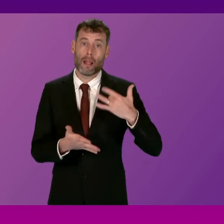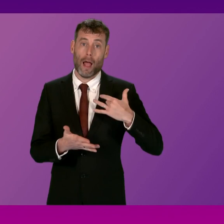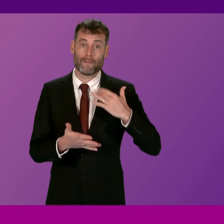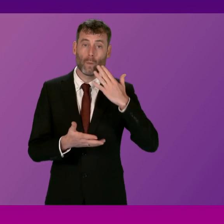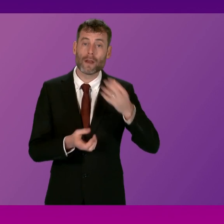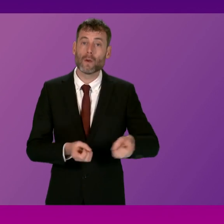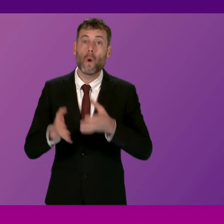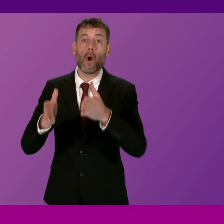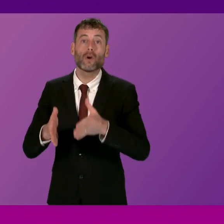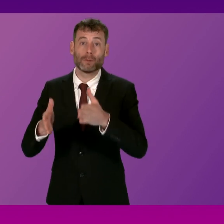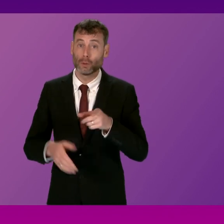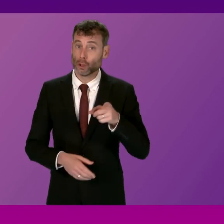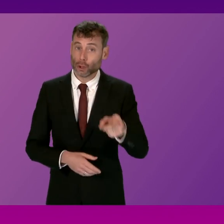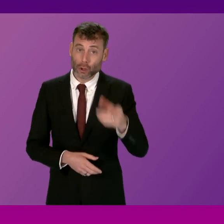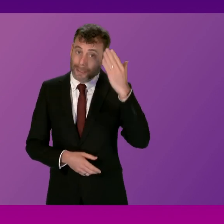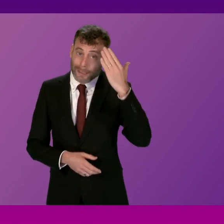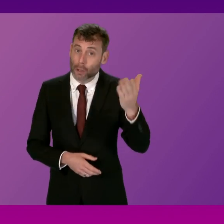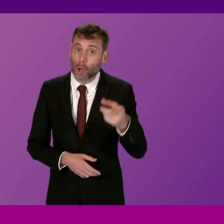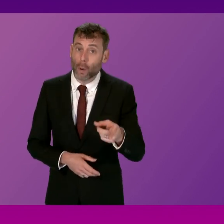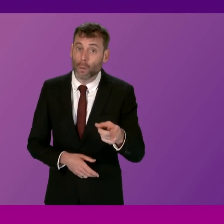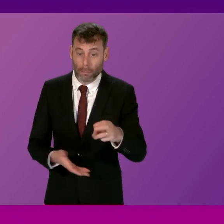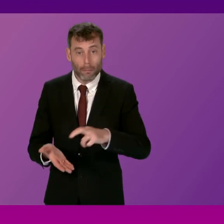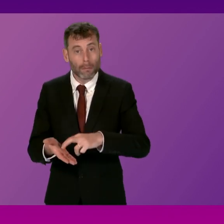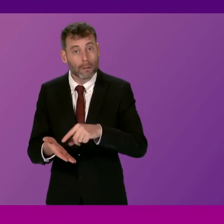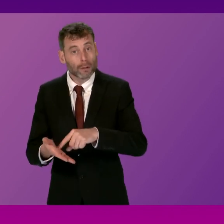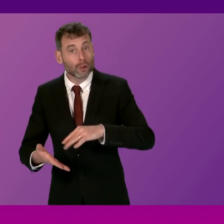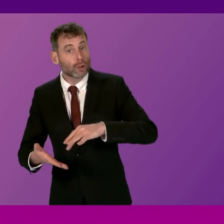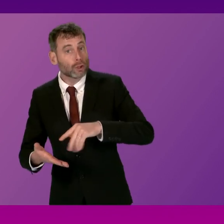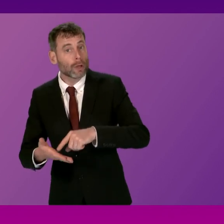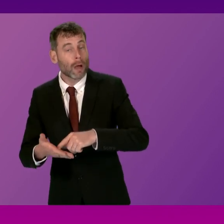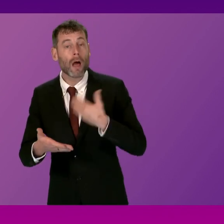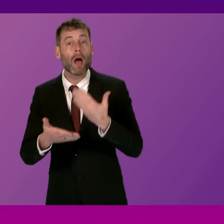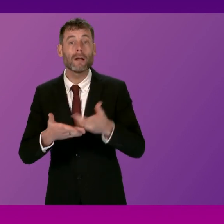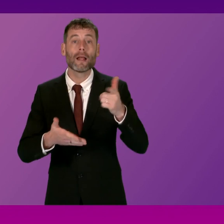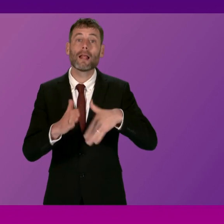She did not discover that until she had left hospital, when she found it buried within her notes.